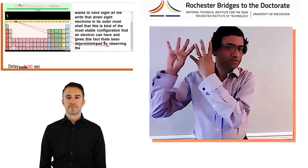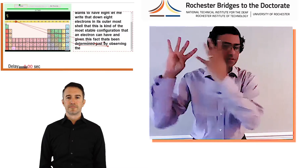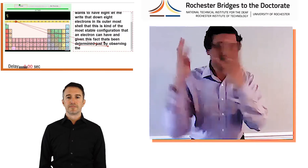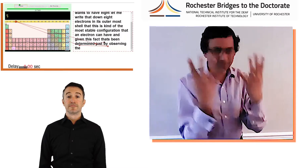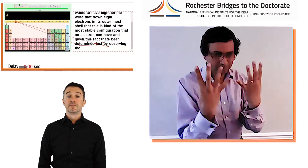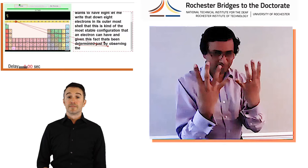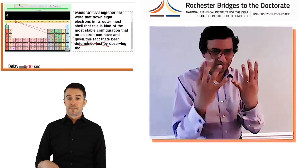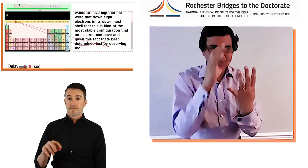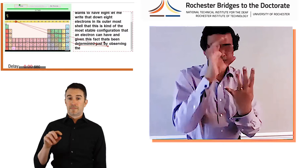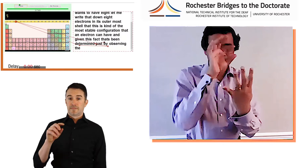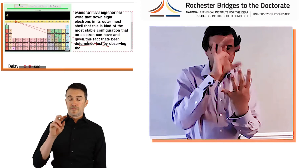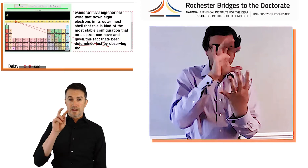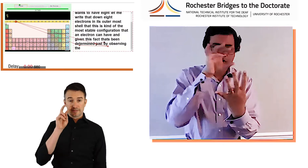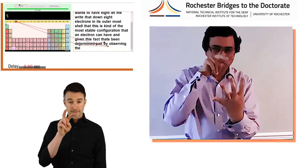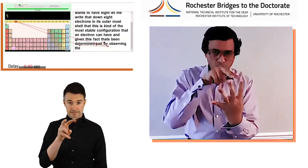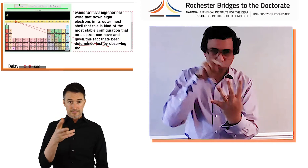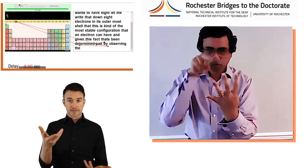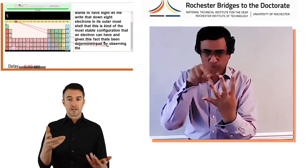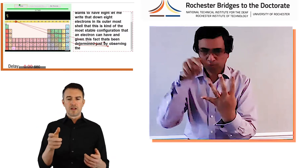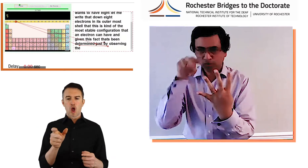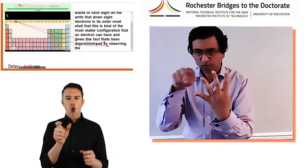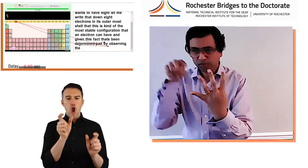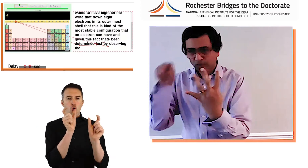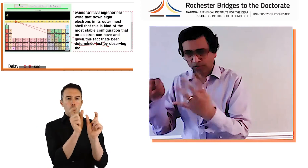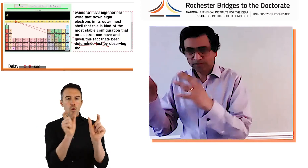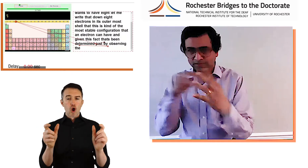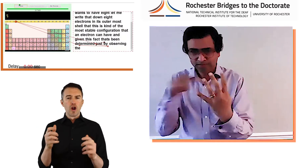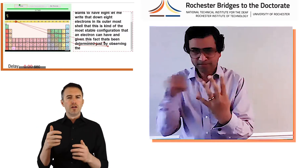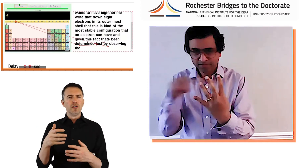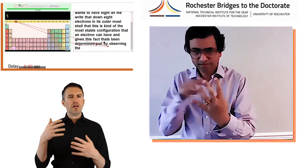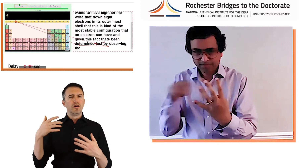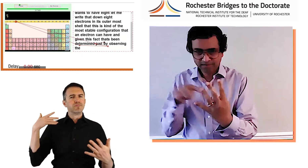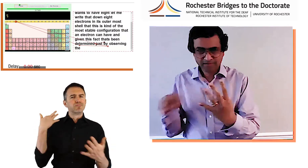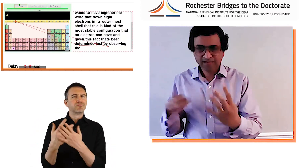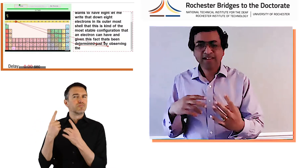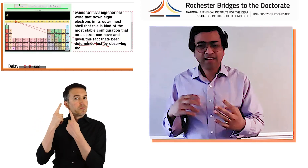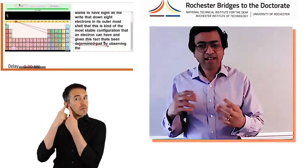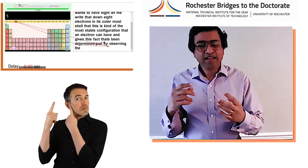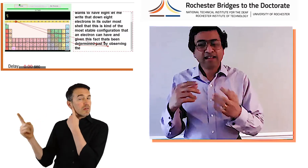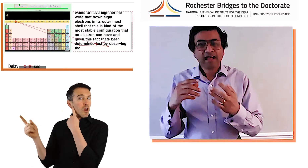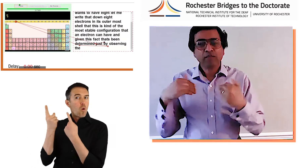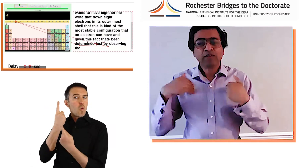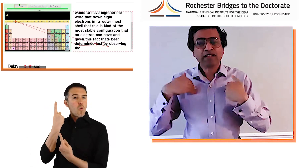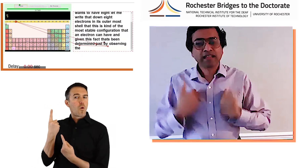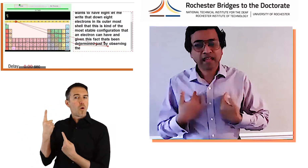So, you can see if we take the auditory input and turn it into a visual modality,